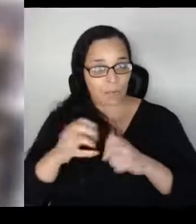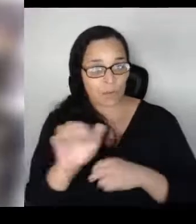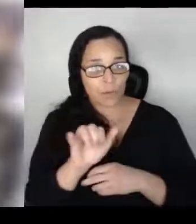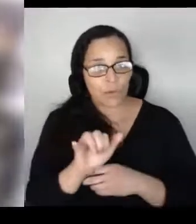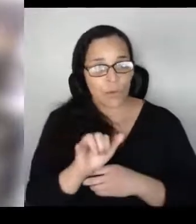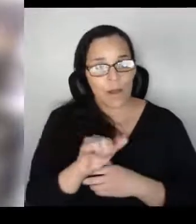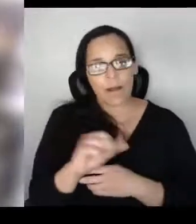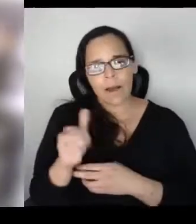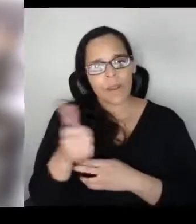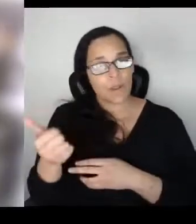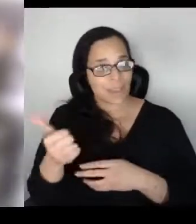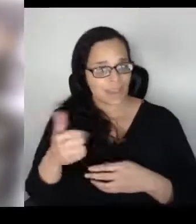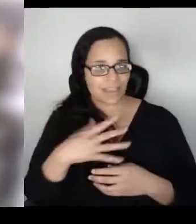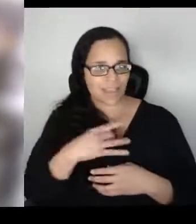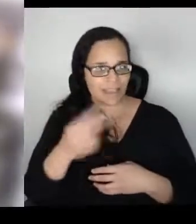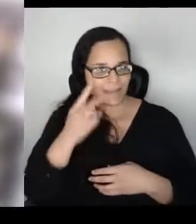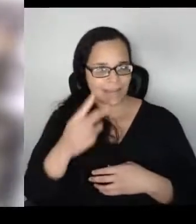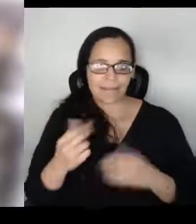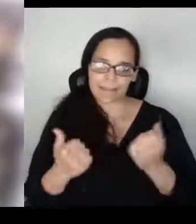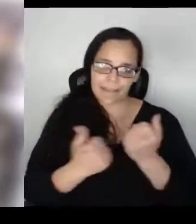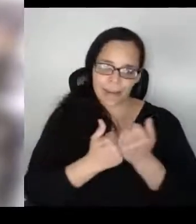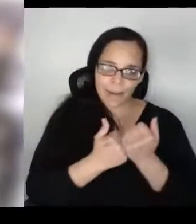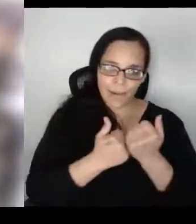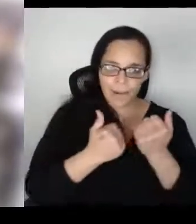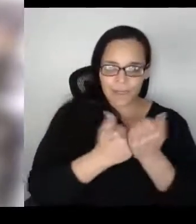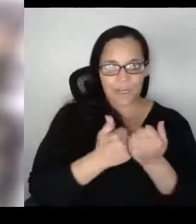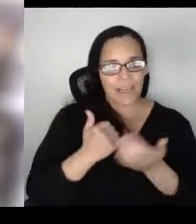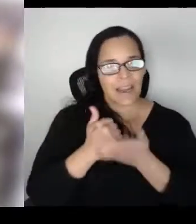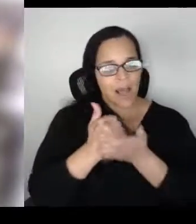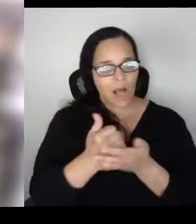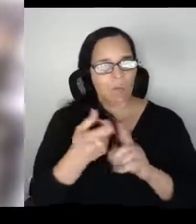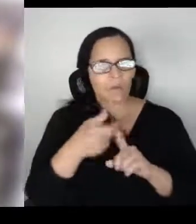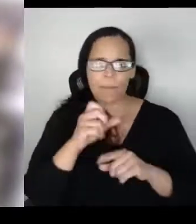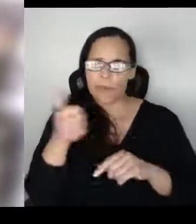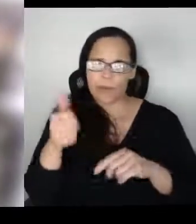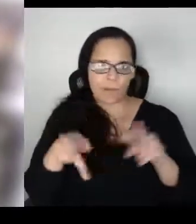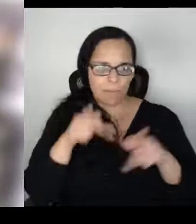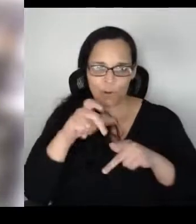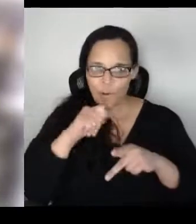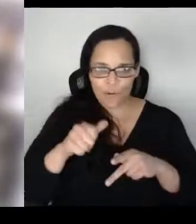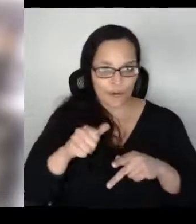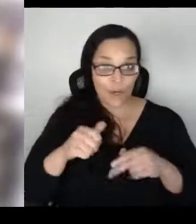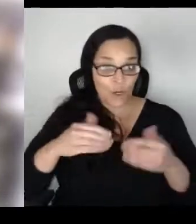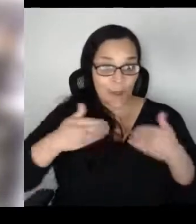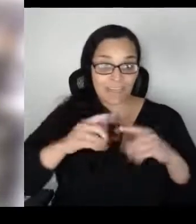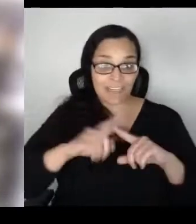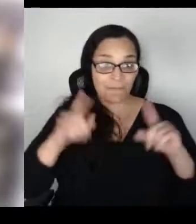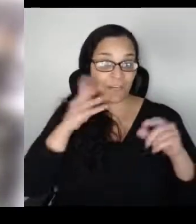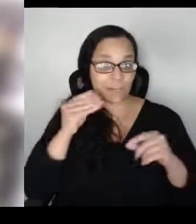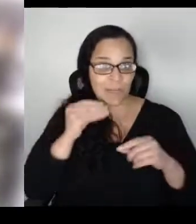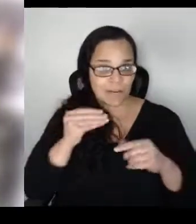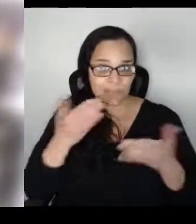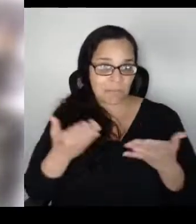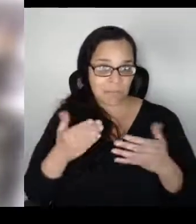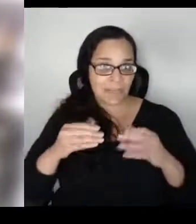and support from other people who are not even in the same boat as me. They could be American citizens or permanent residents,